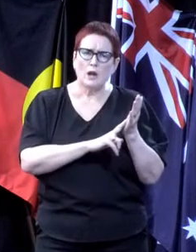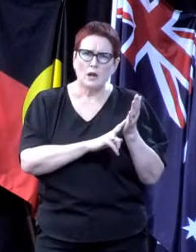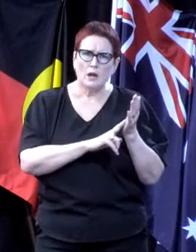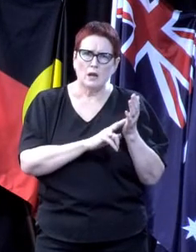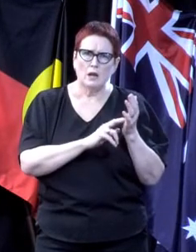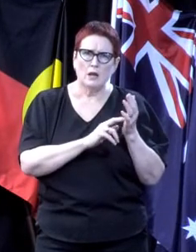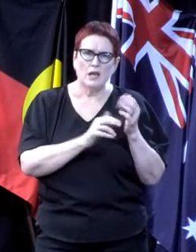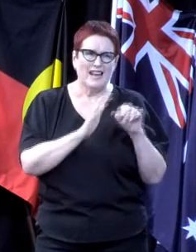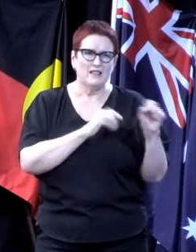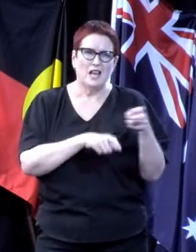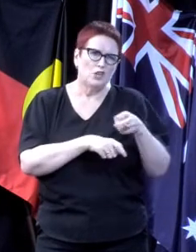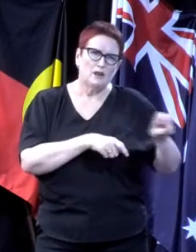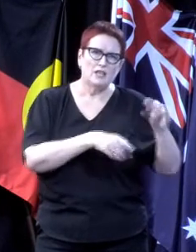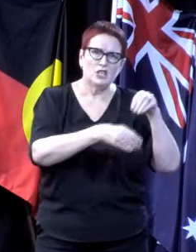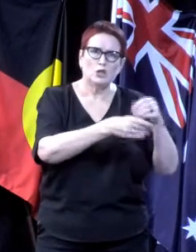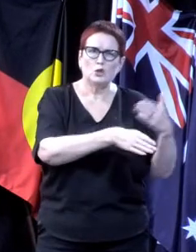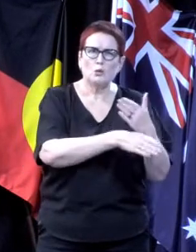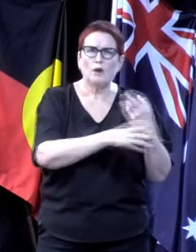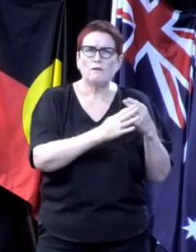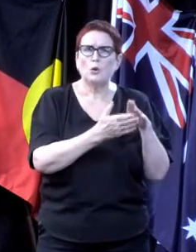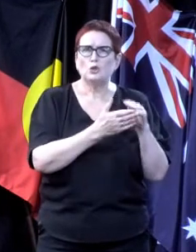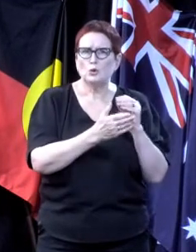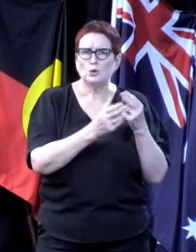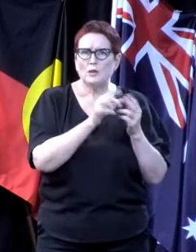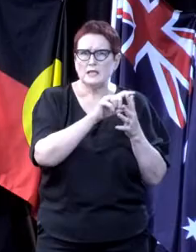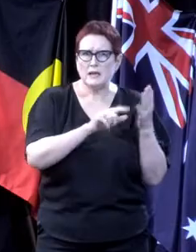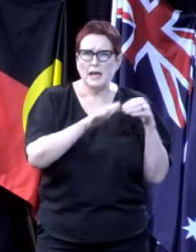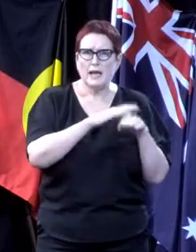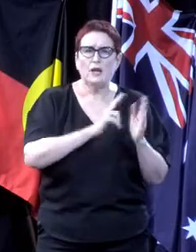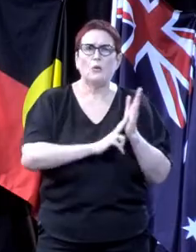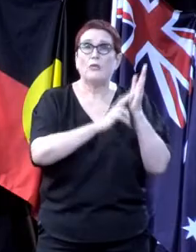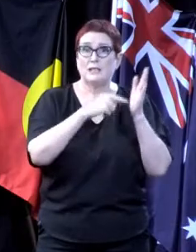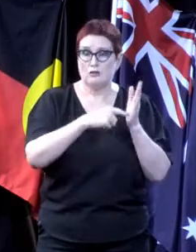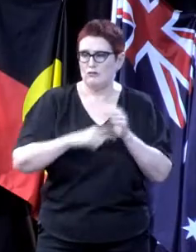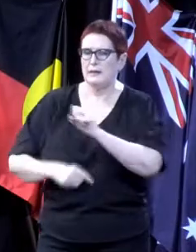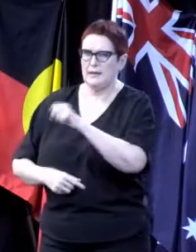to work program for students with disabilities at Katherine High School in the Northern Territory. Yes.